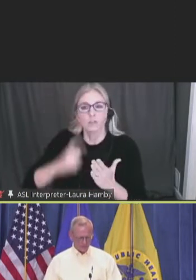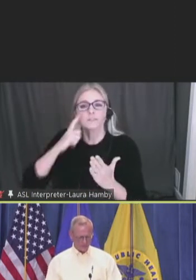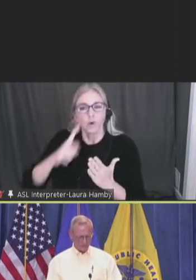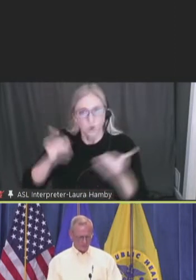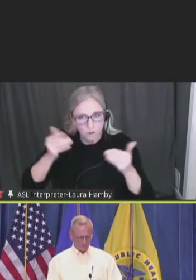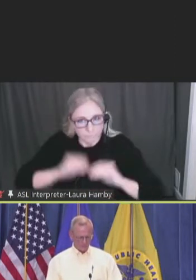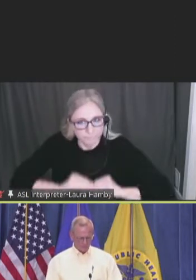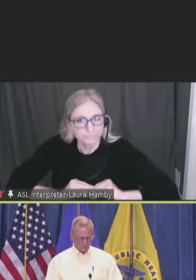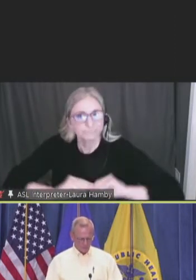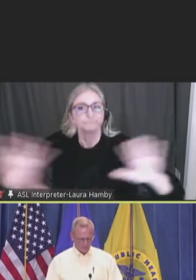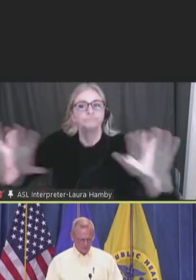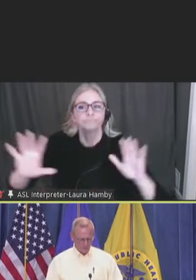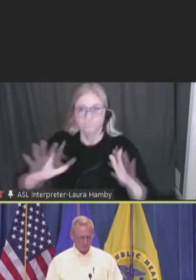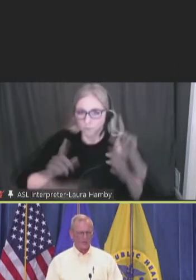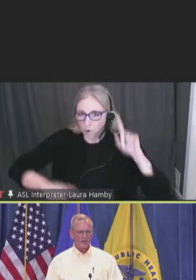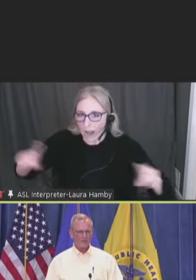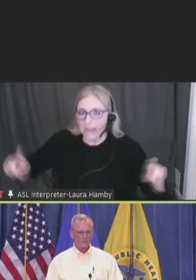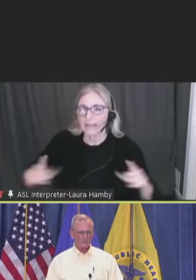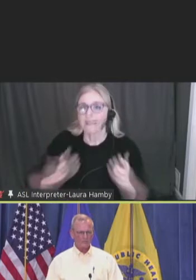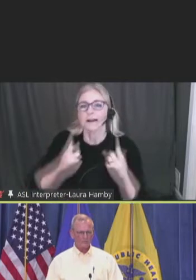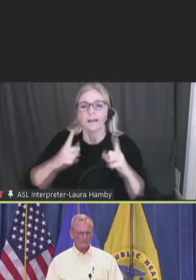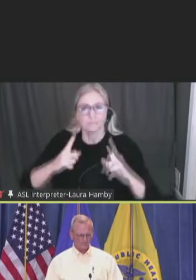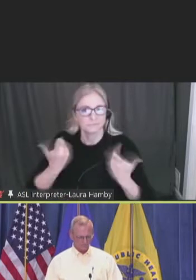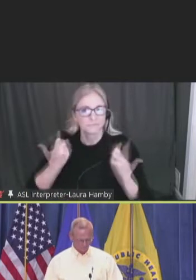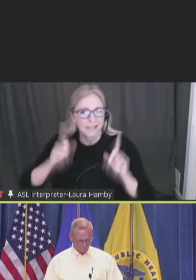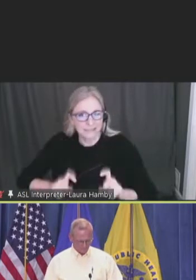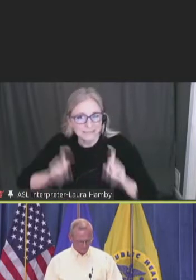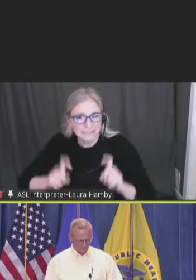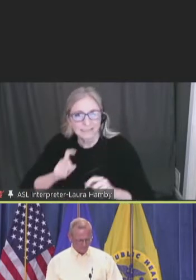large, diverse clinical trials.